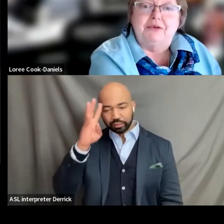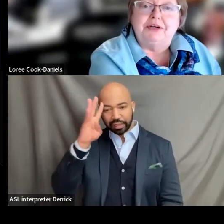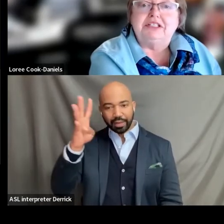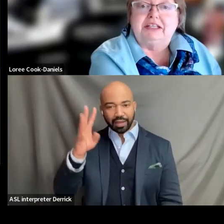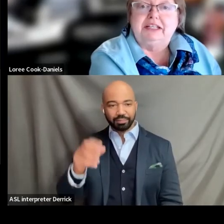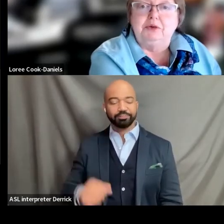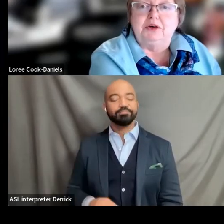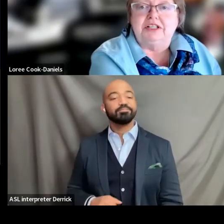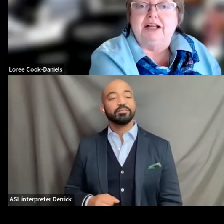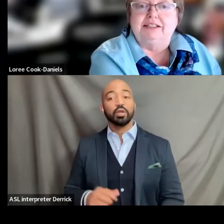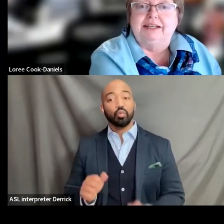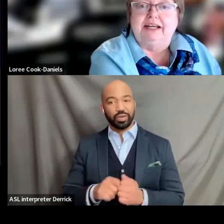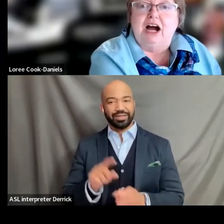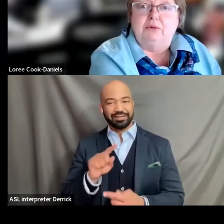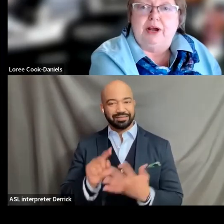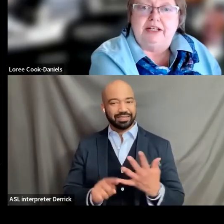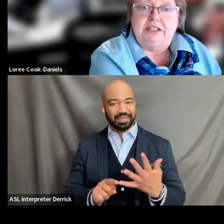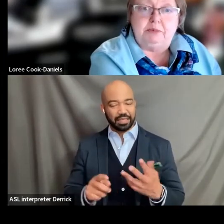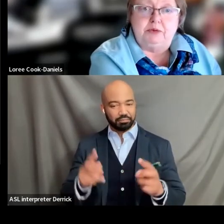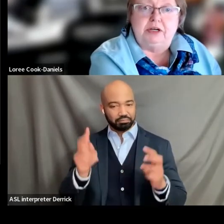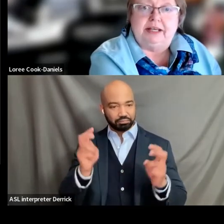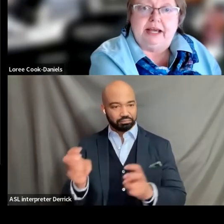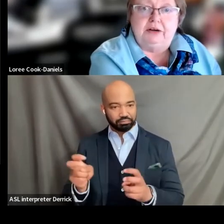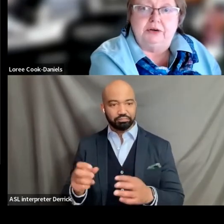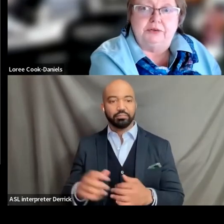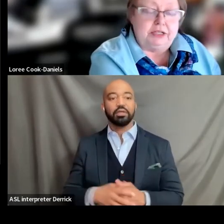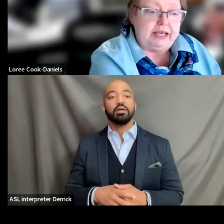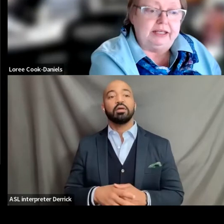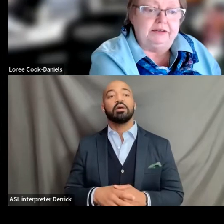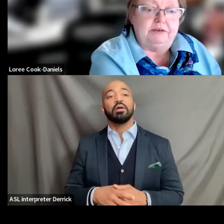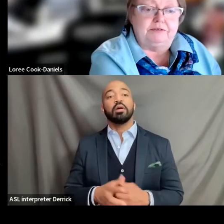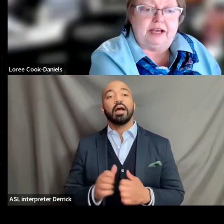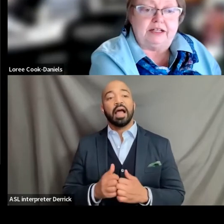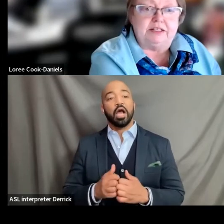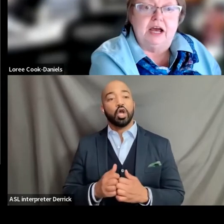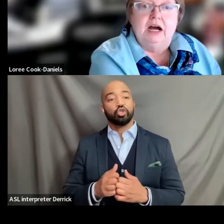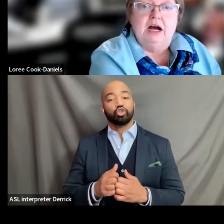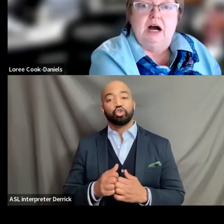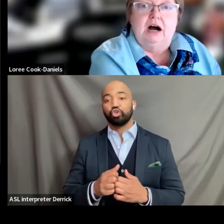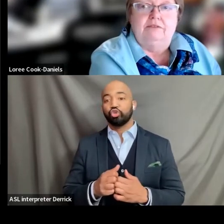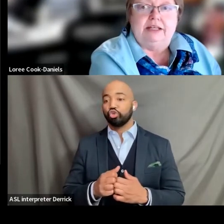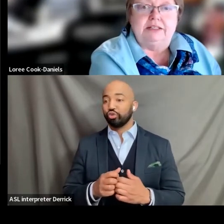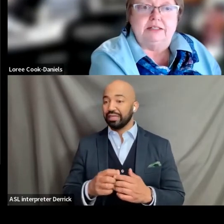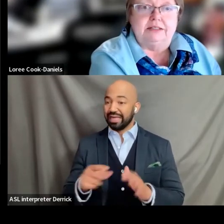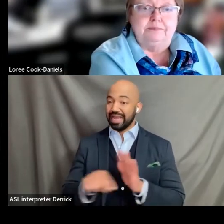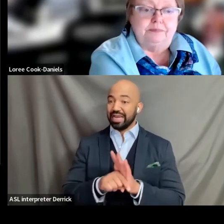Let's focus a little more solidly on ways people can counter the negative effects of ACEs.